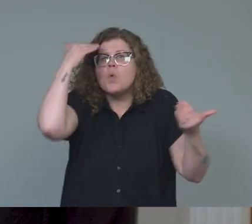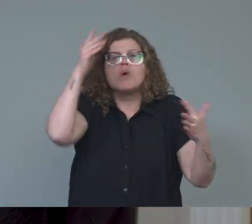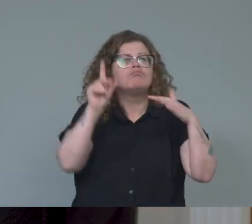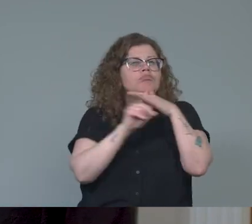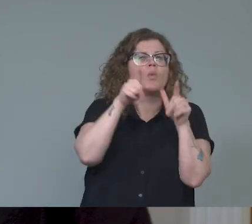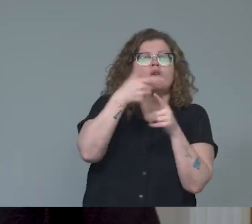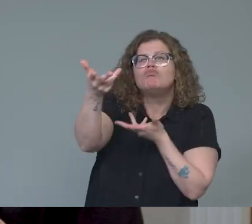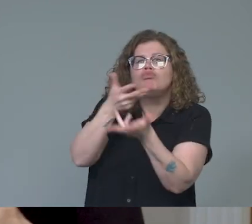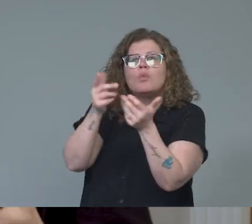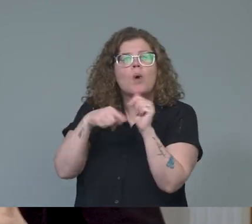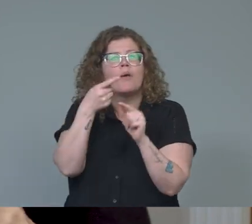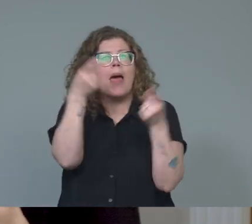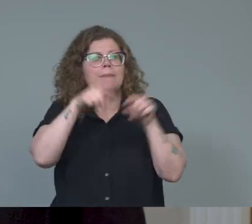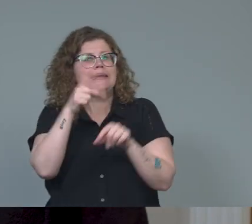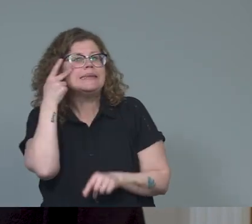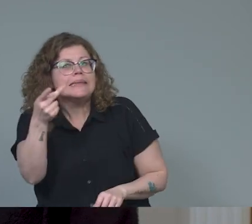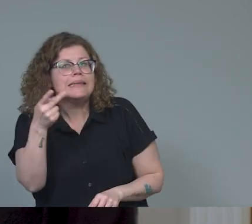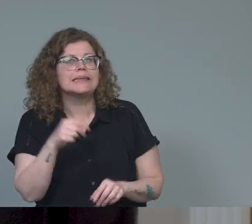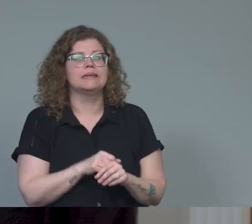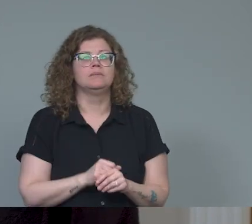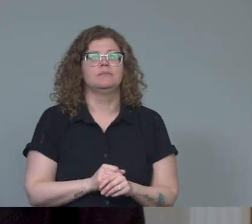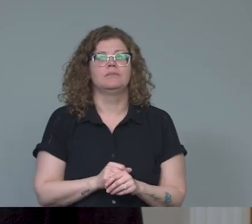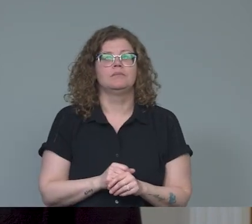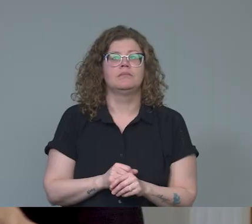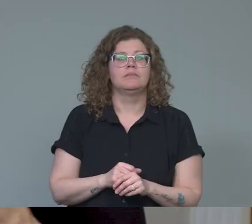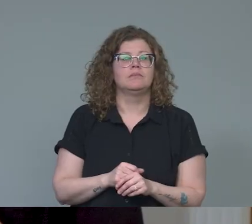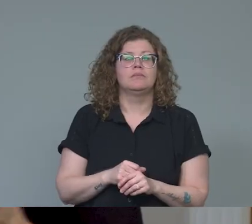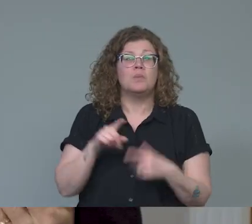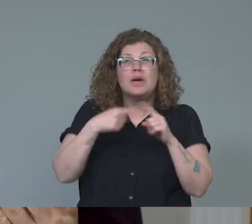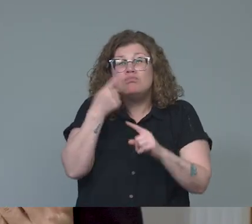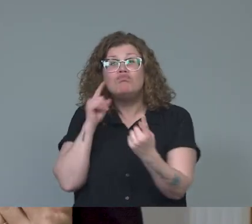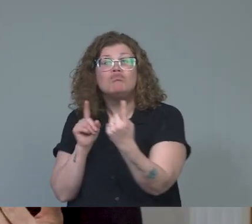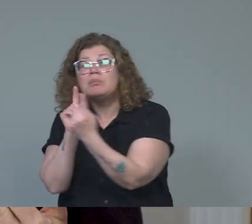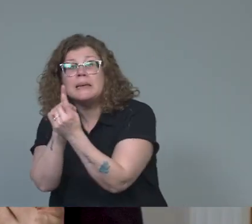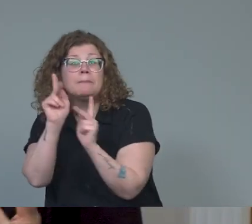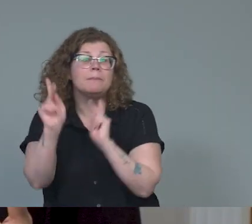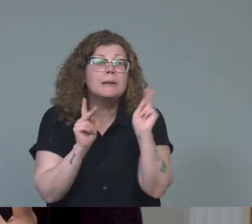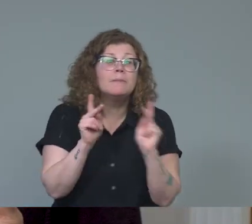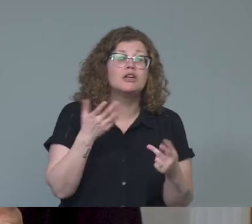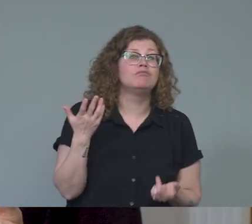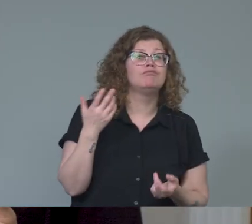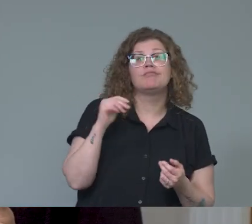you never know what type of interaction you're going to have. And that extends beyond just to your neighbours or the people that are walking by.